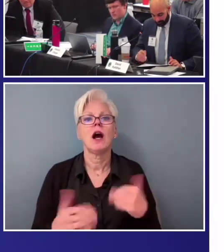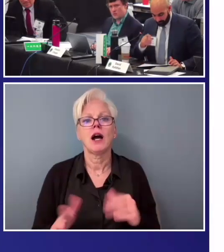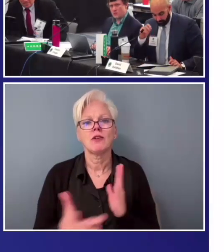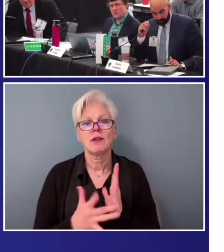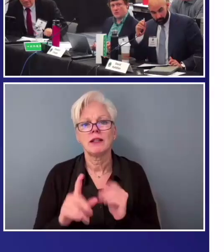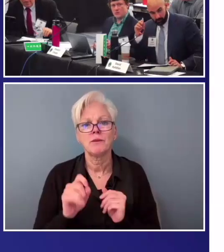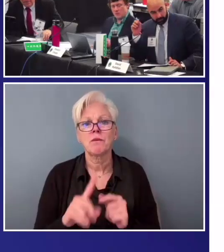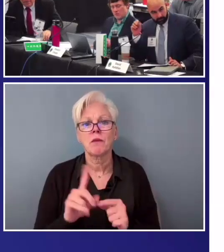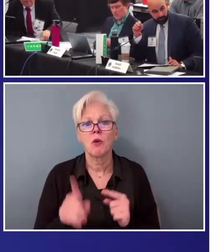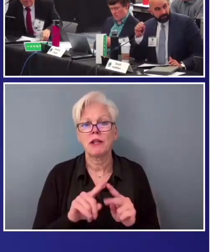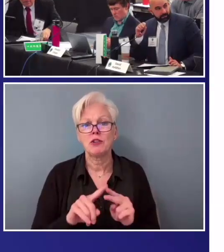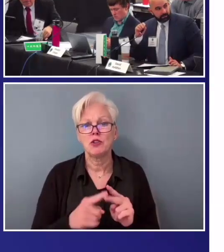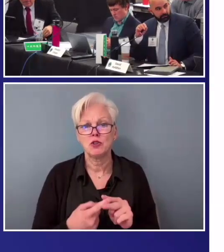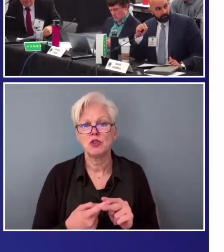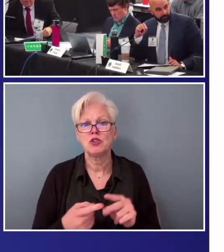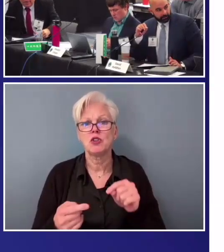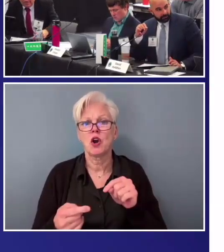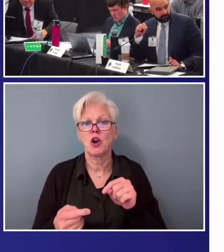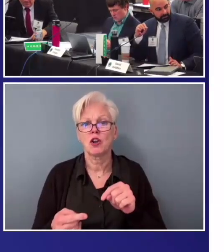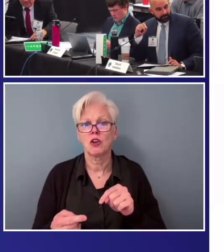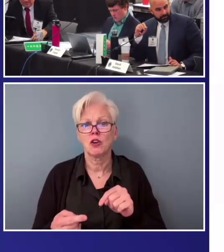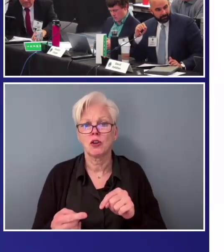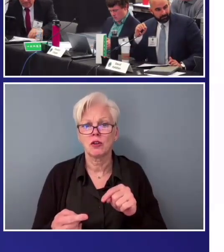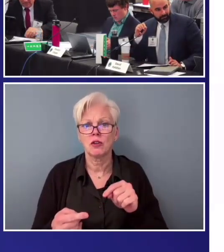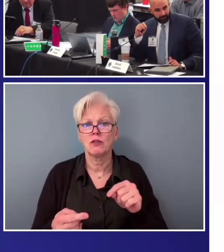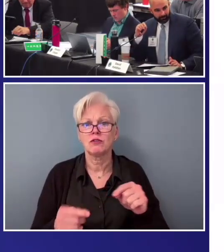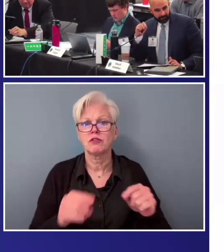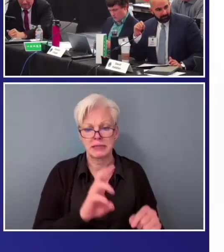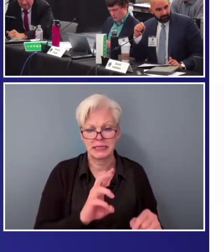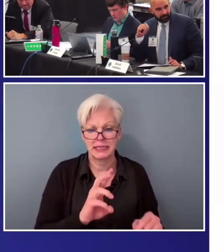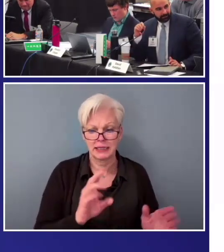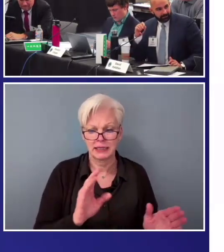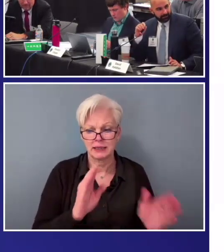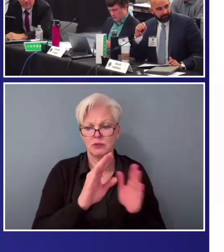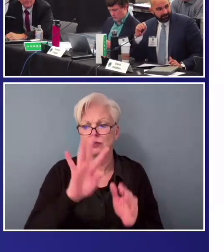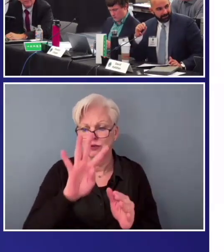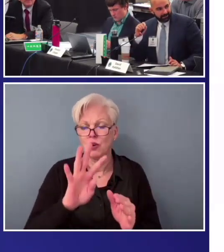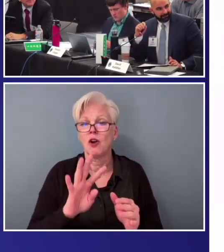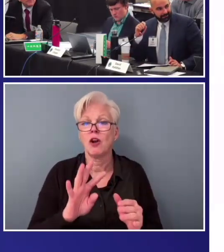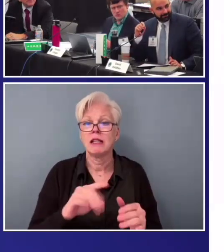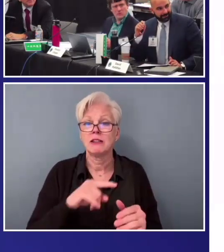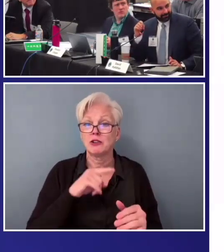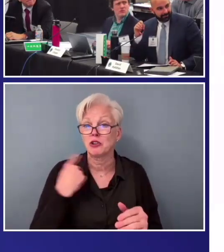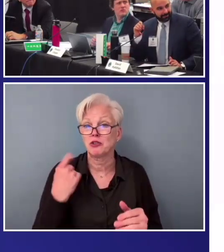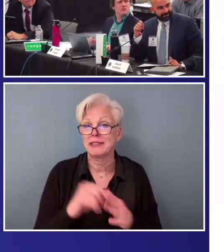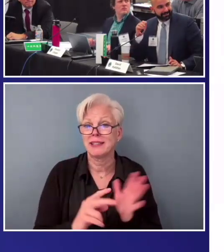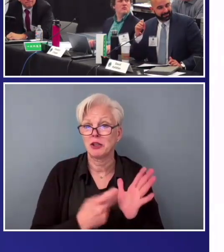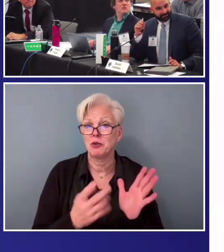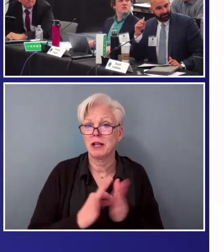you know, when you start winding back to four-digits, you run the risk of double counting if you don't think about it correctly. Right. The six-digit you've